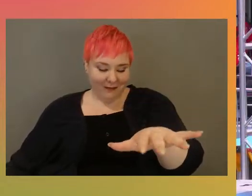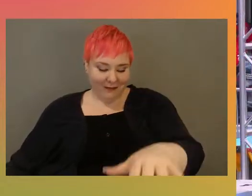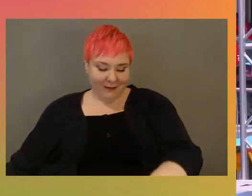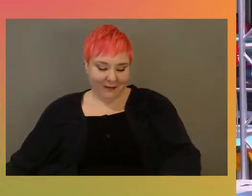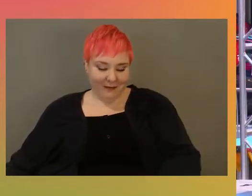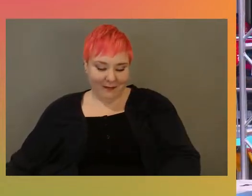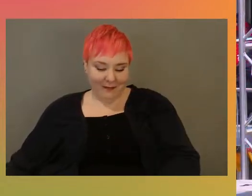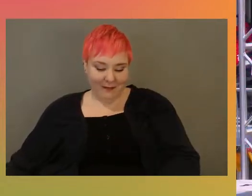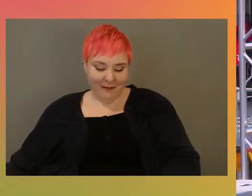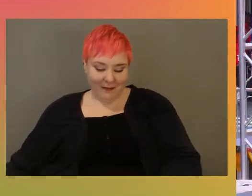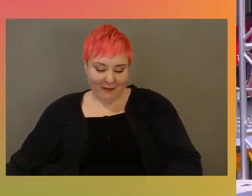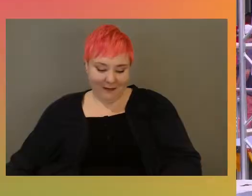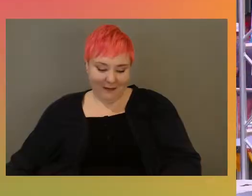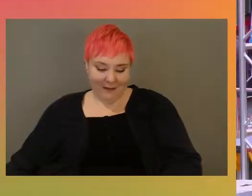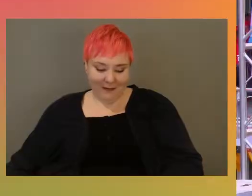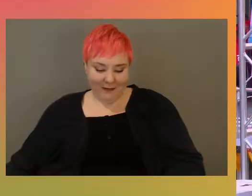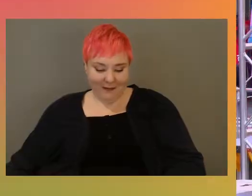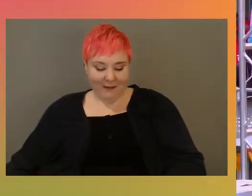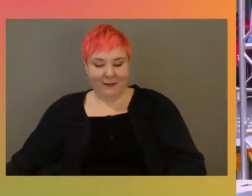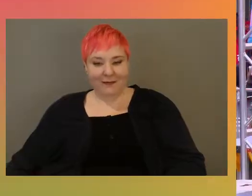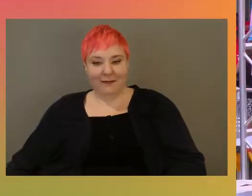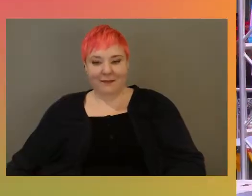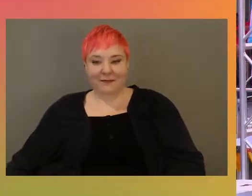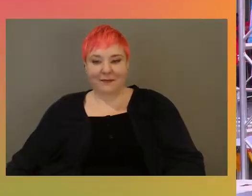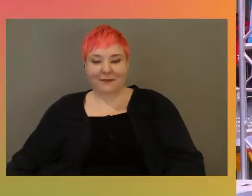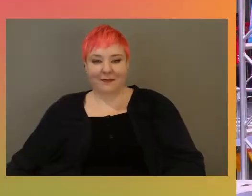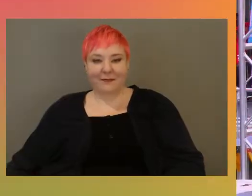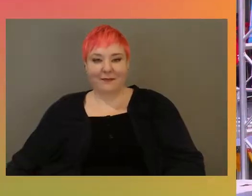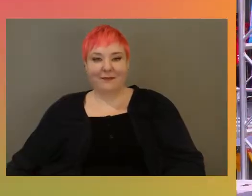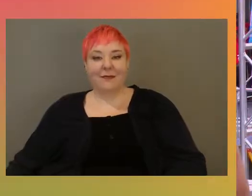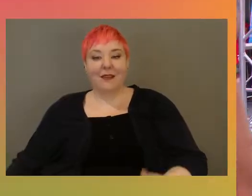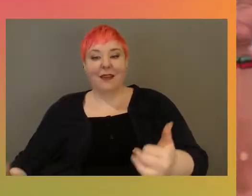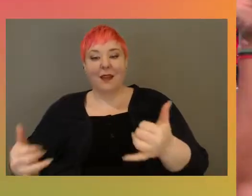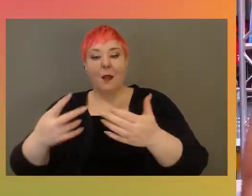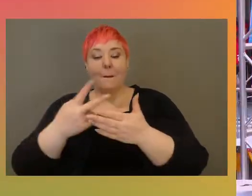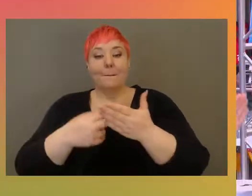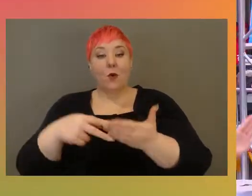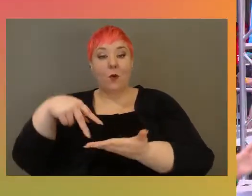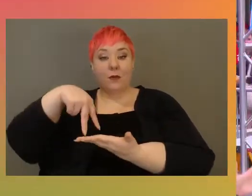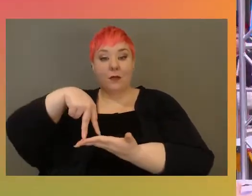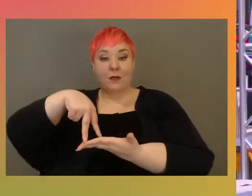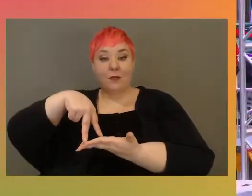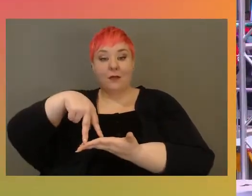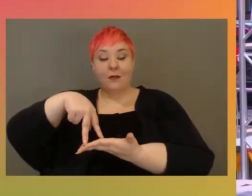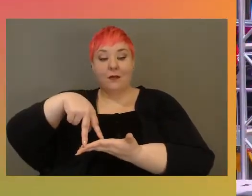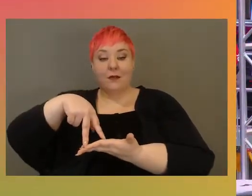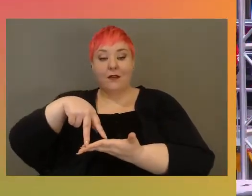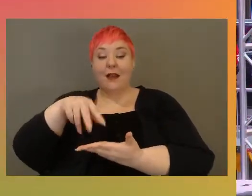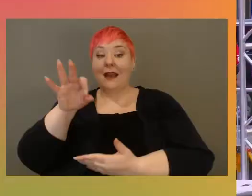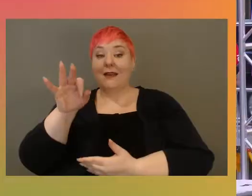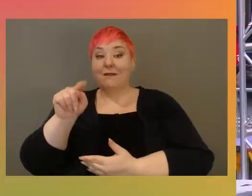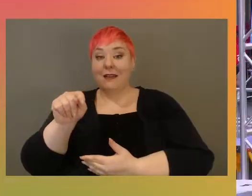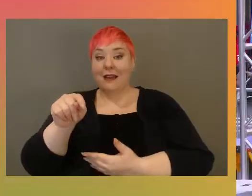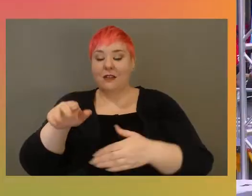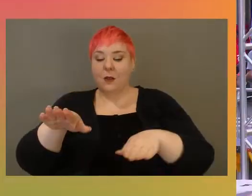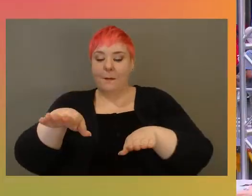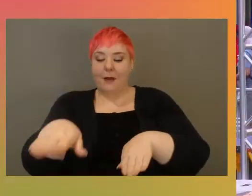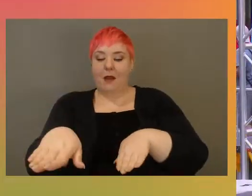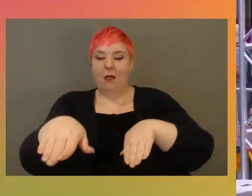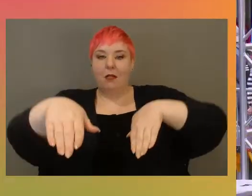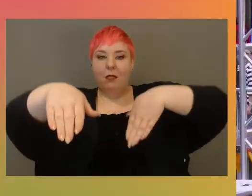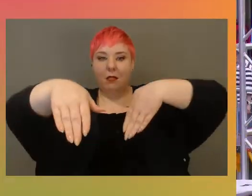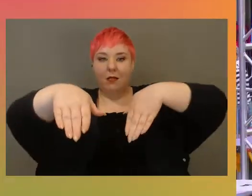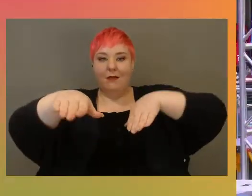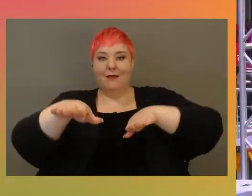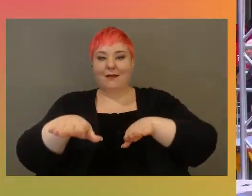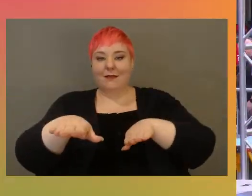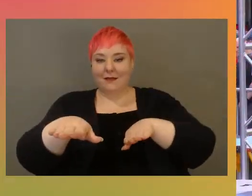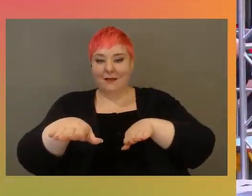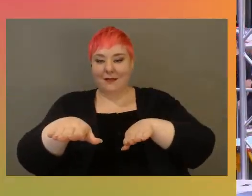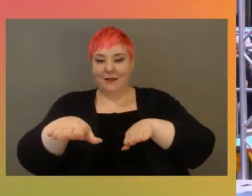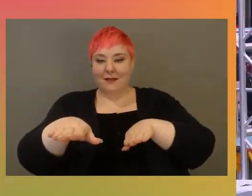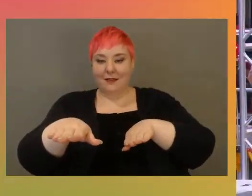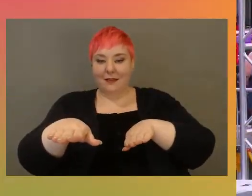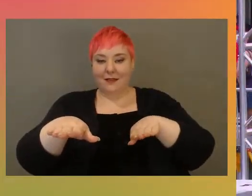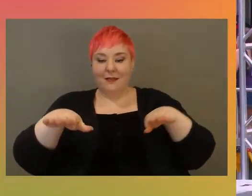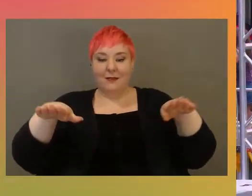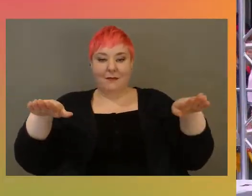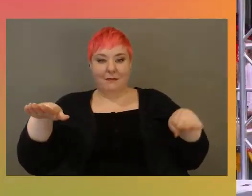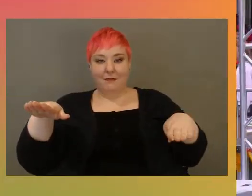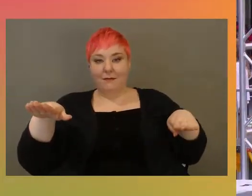BREATHING IN AND BREATHING OUT.